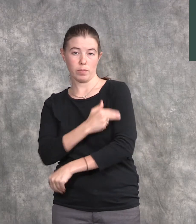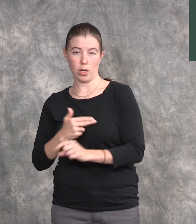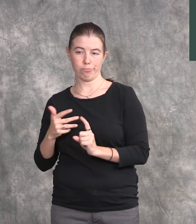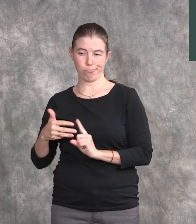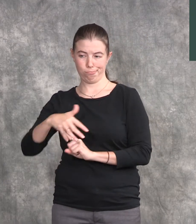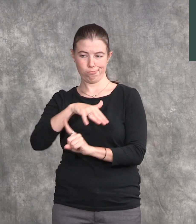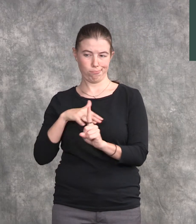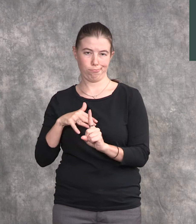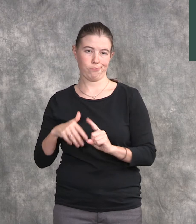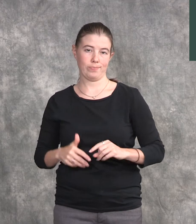of hearing in hospital settings.